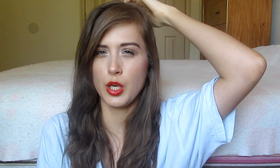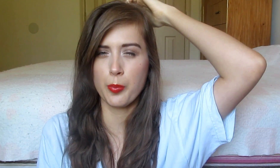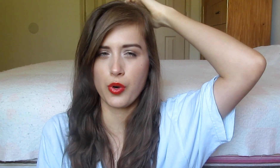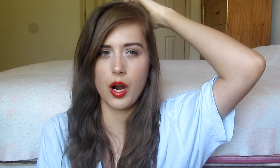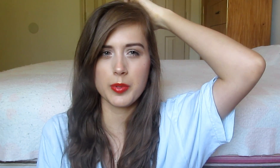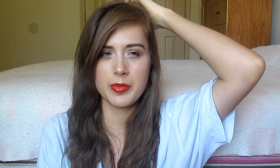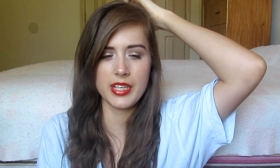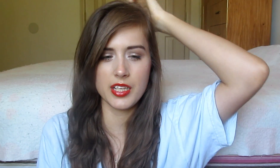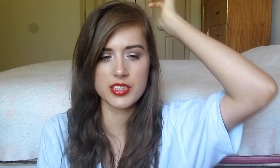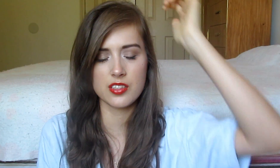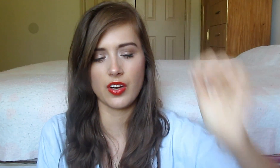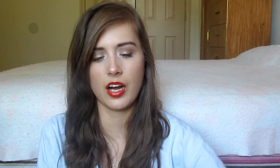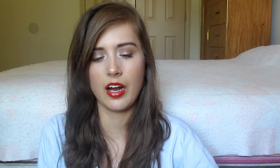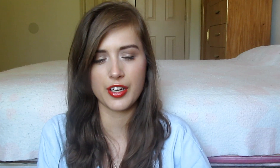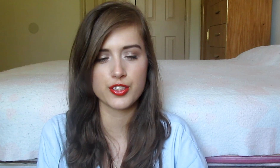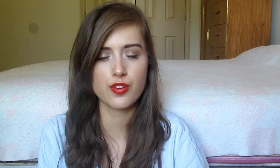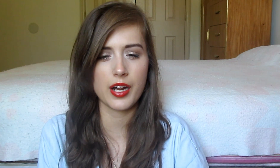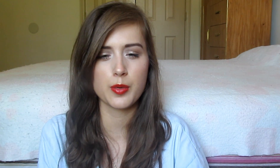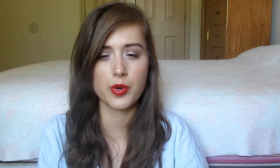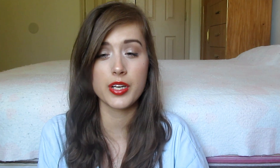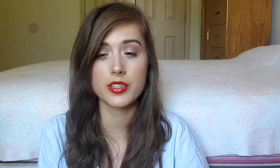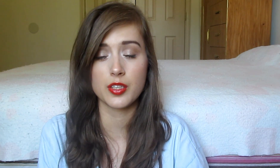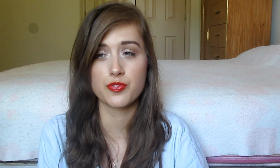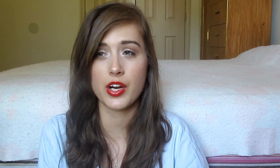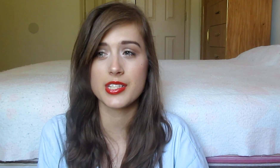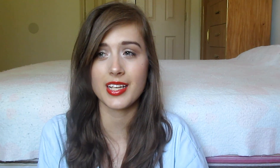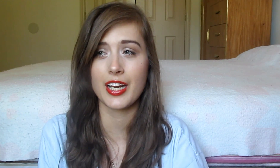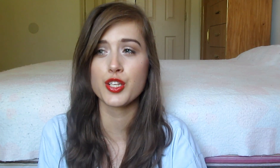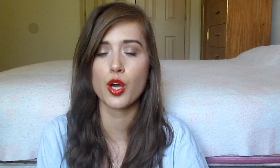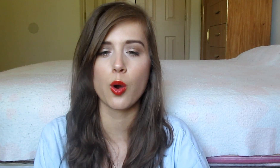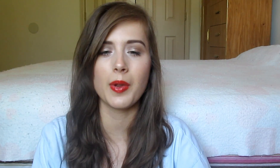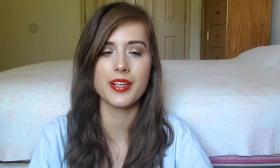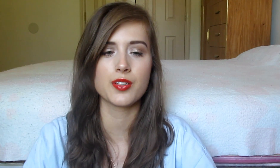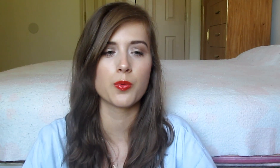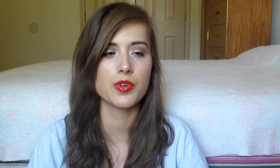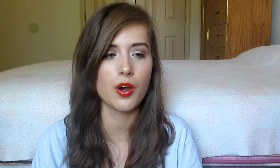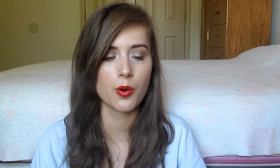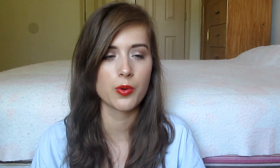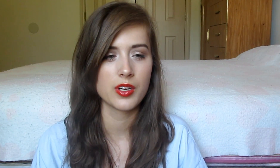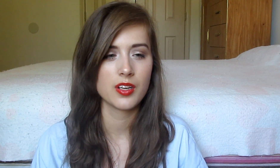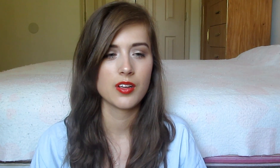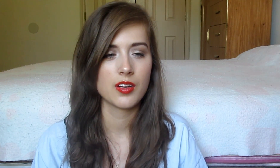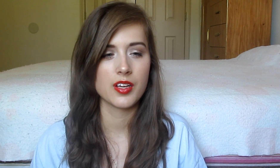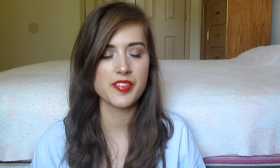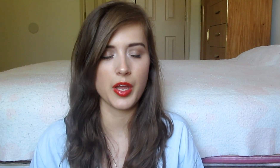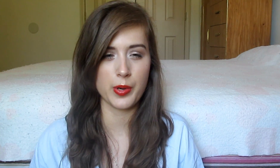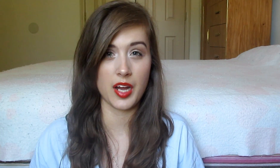Problem is, I could try to bring some friends that I know, but I don’t know if they would